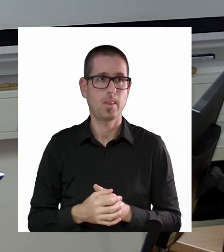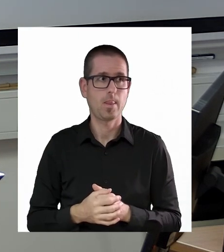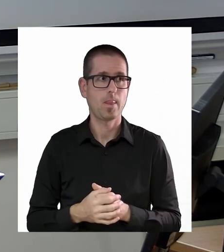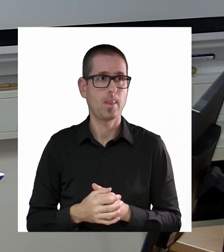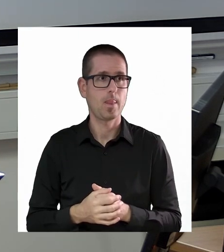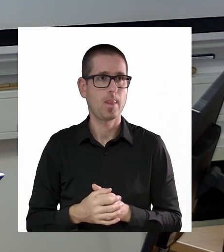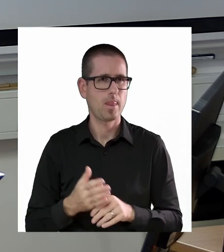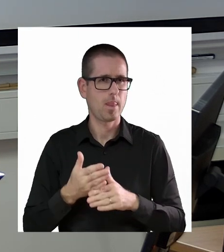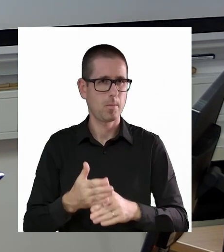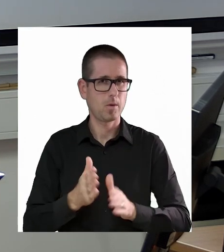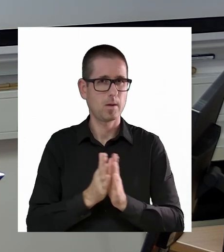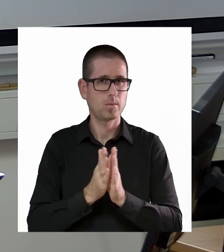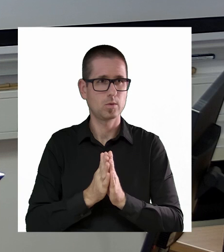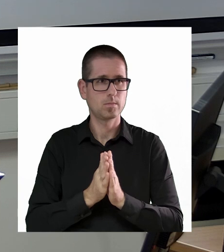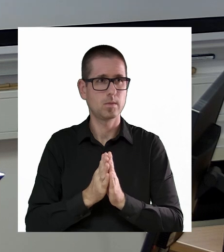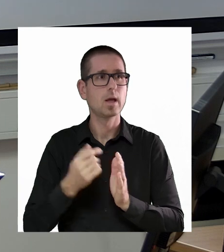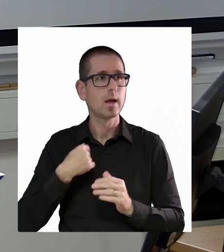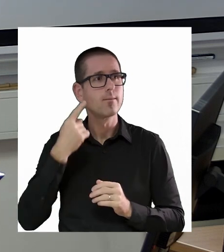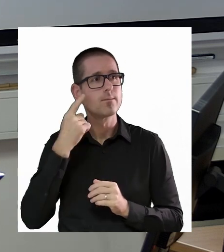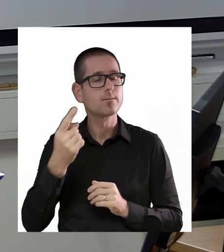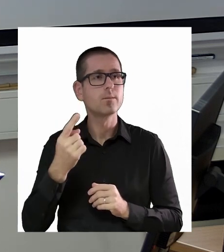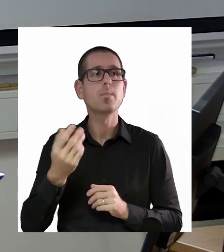Help me out with that. I know there were disabilities